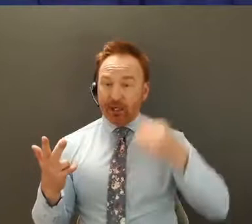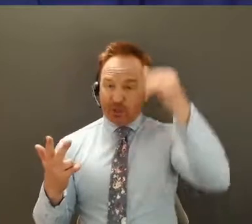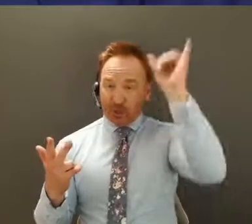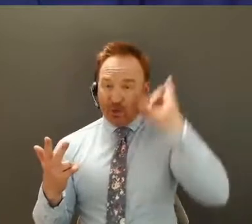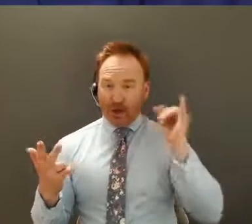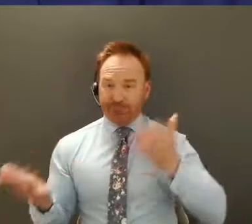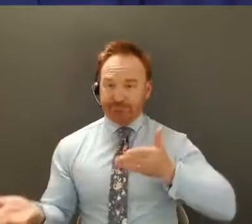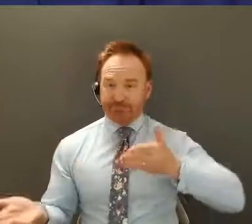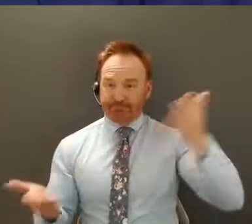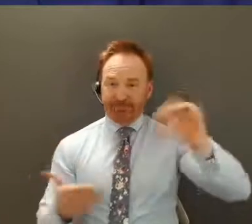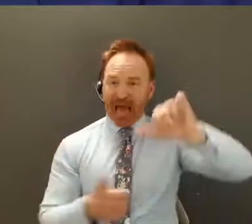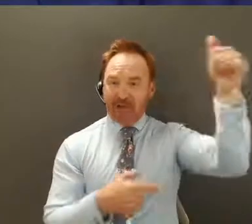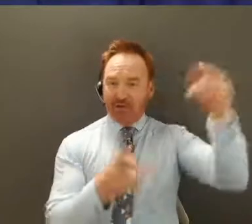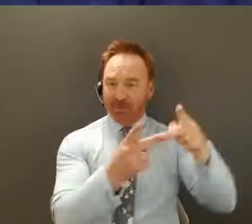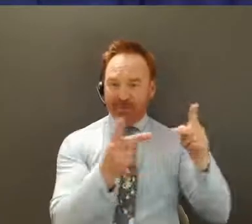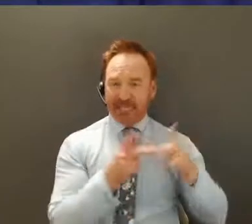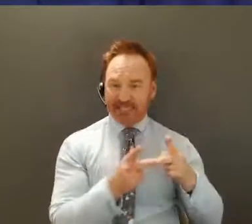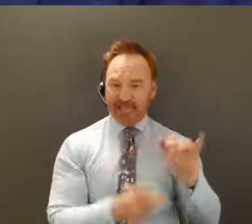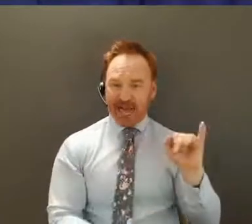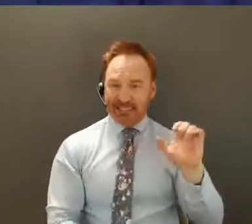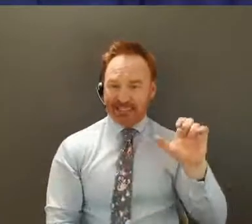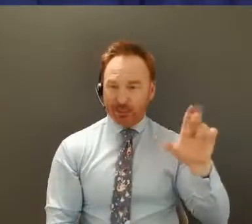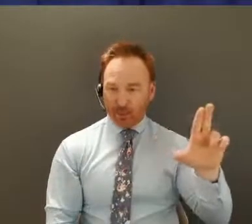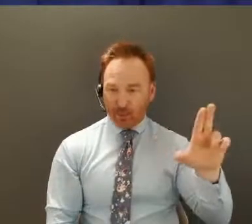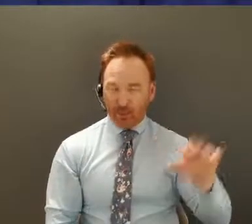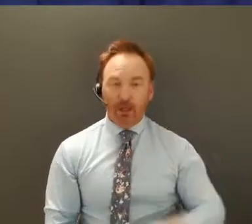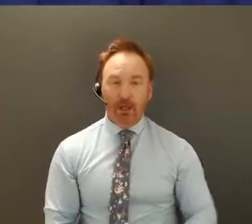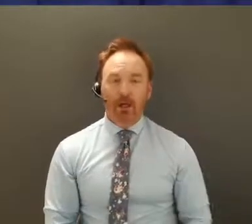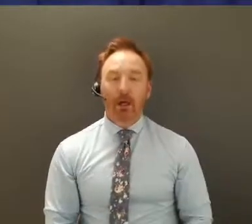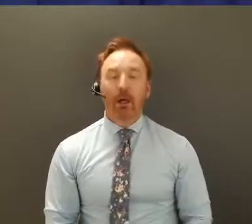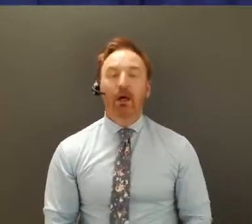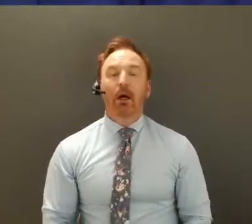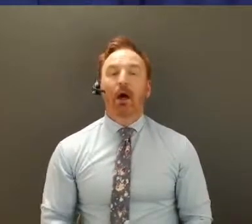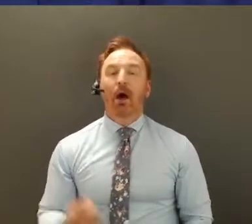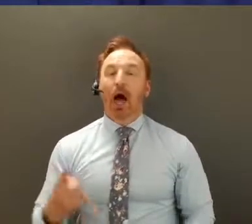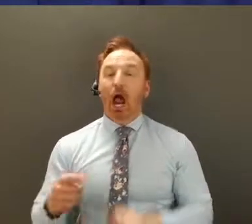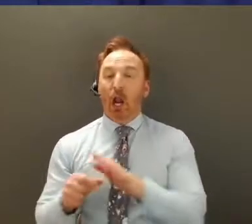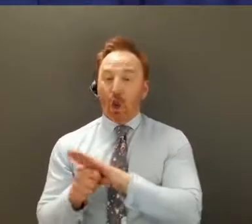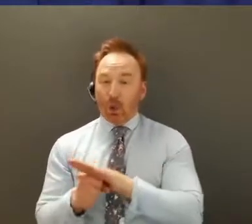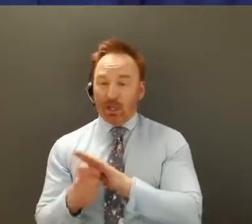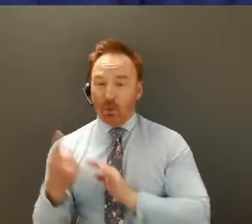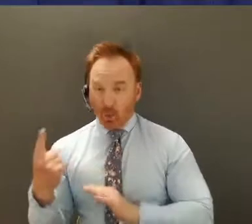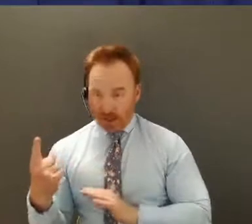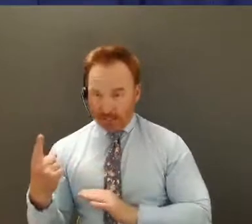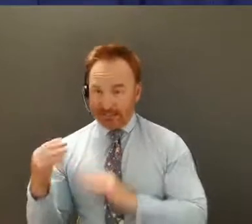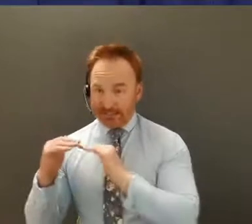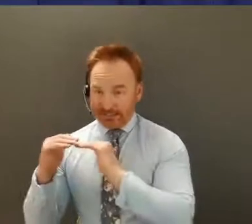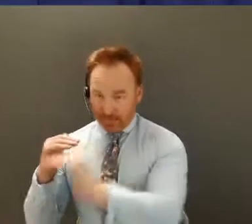What is your why?